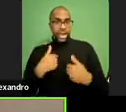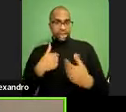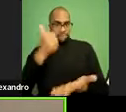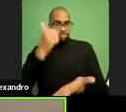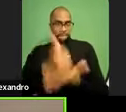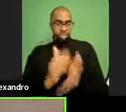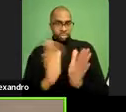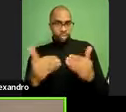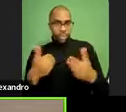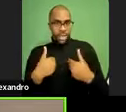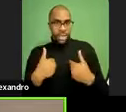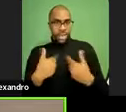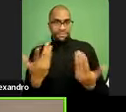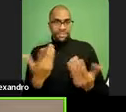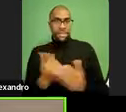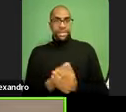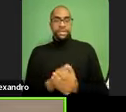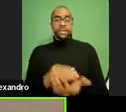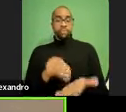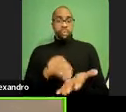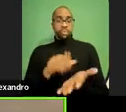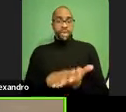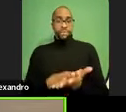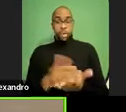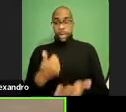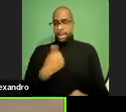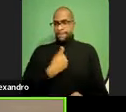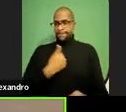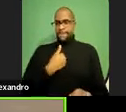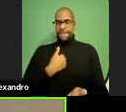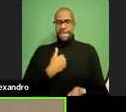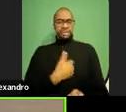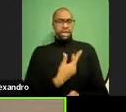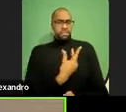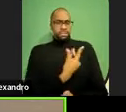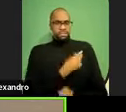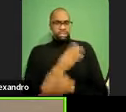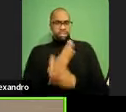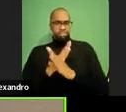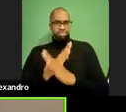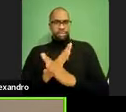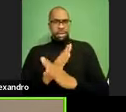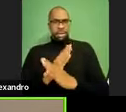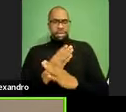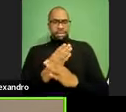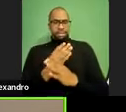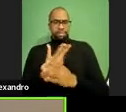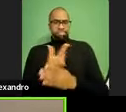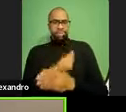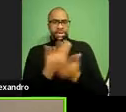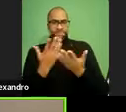are documented to. show share their experiences because I when i got vaccinated right. there